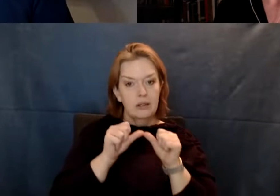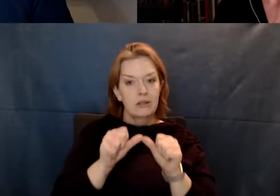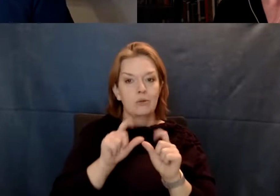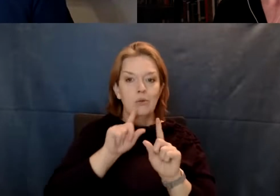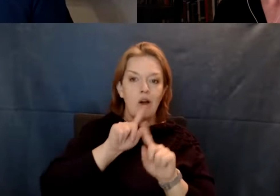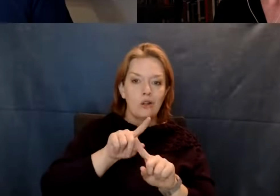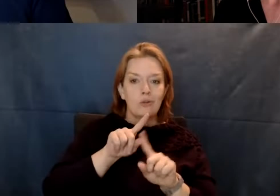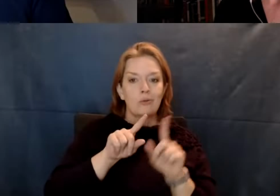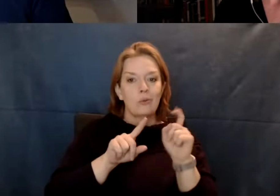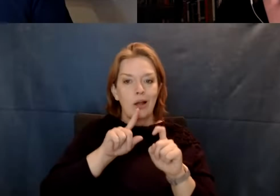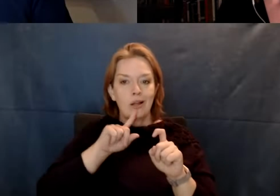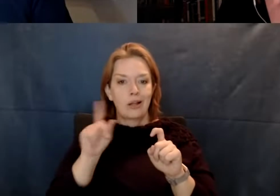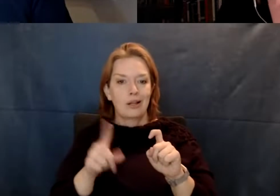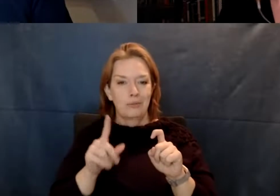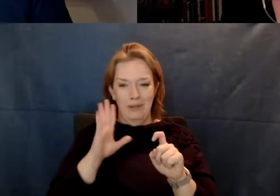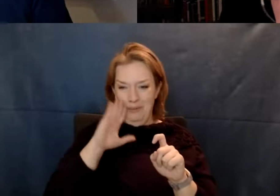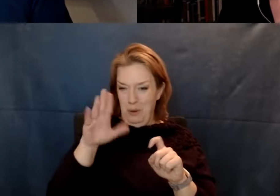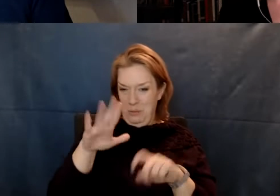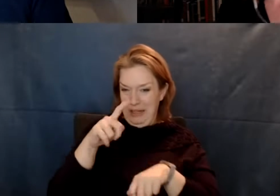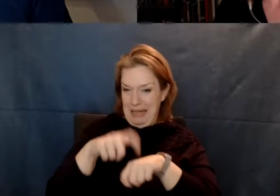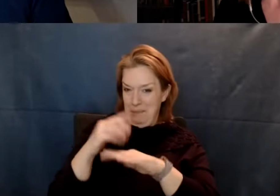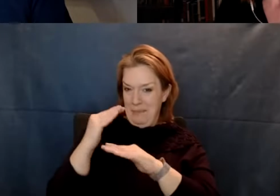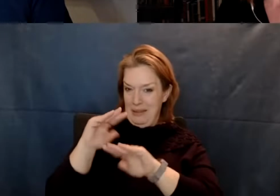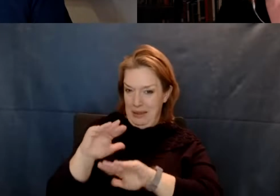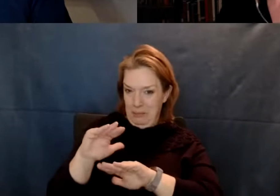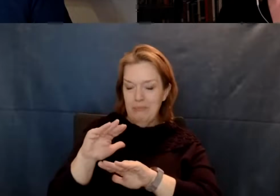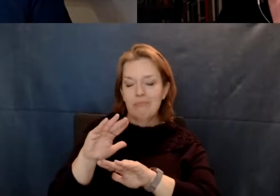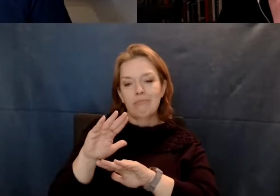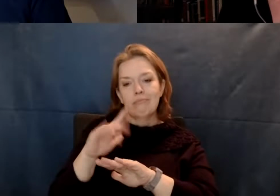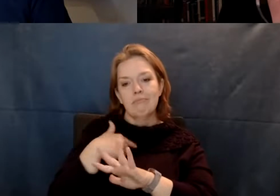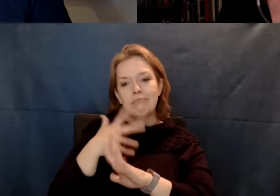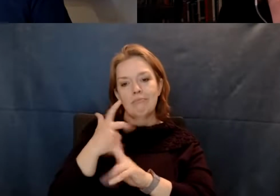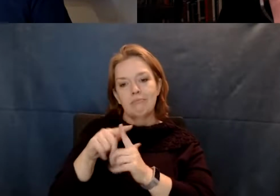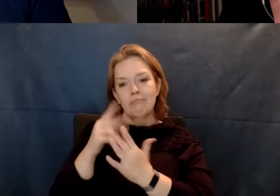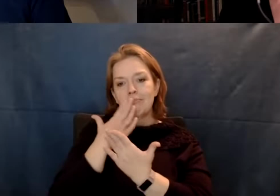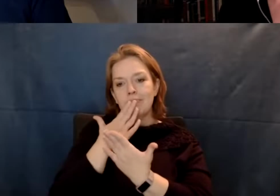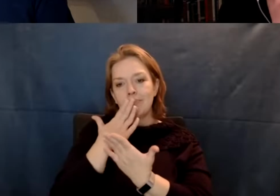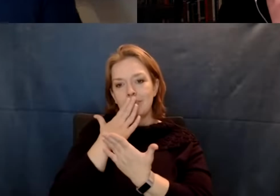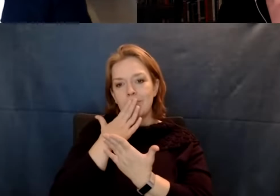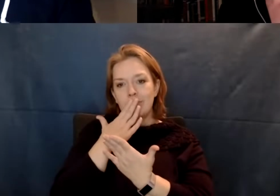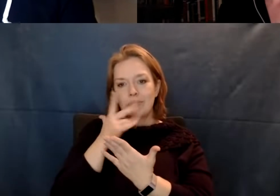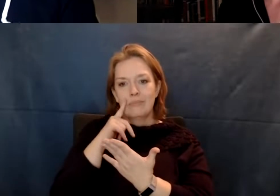for anyone who's got a tight schedule I would just like to thank everyone so much for coming